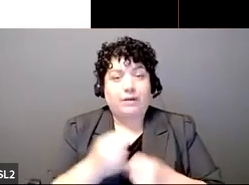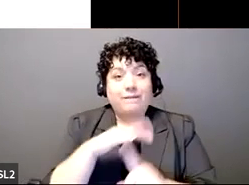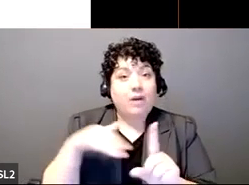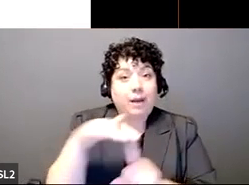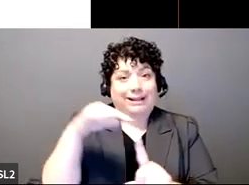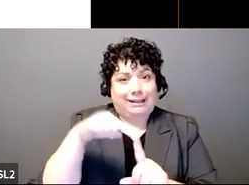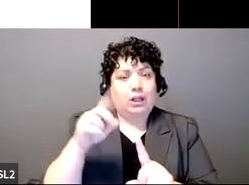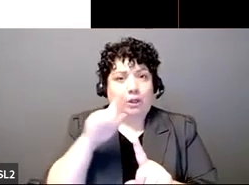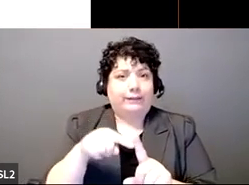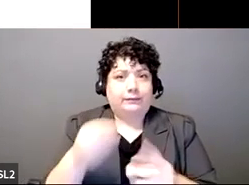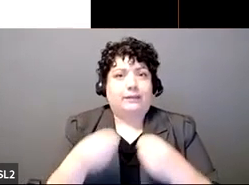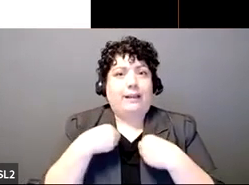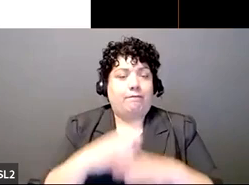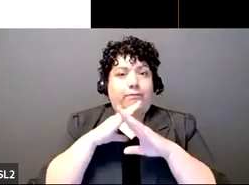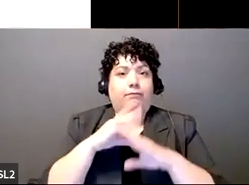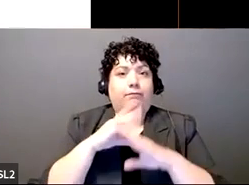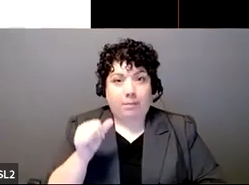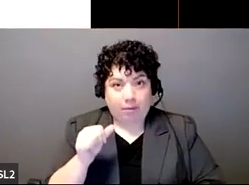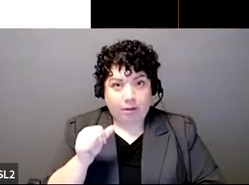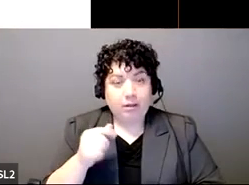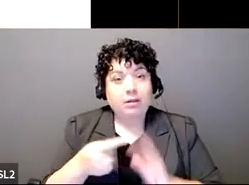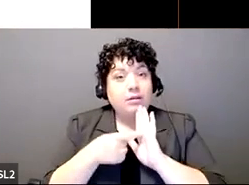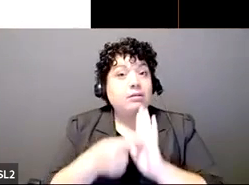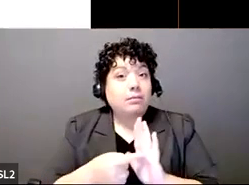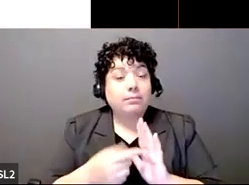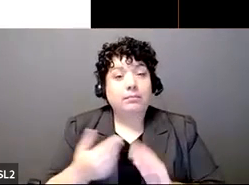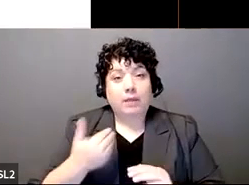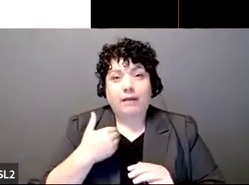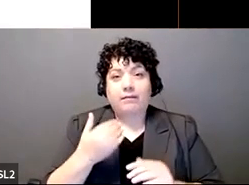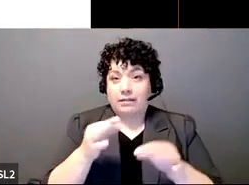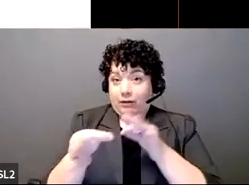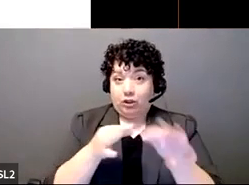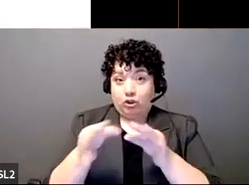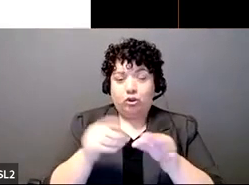some possible solutions include having a similar definition across all federal and